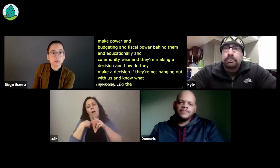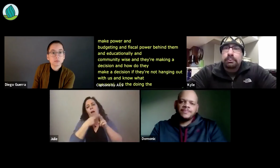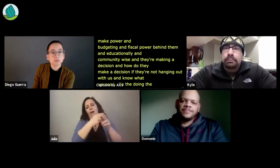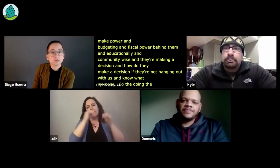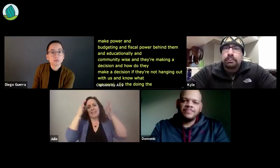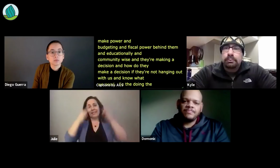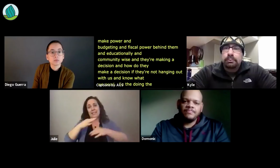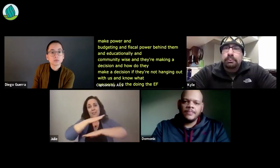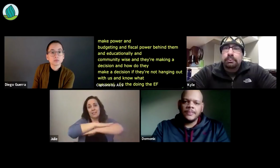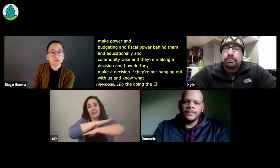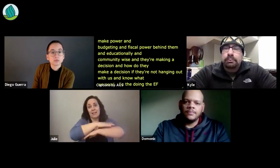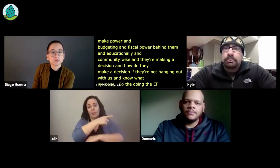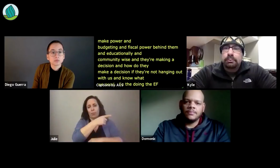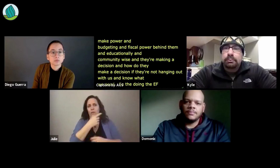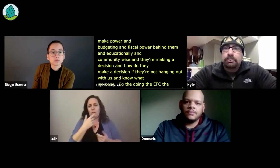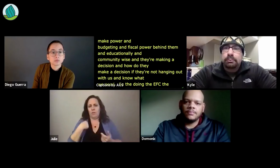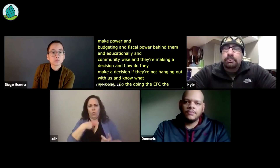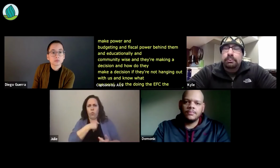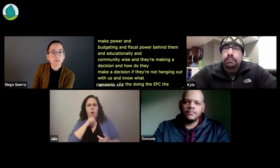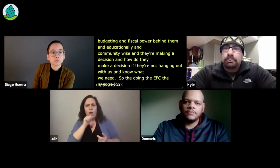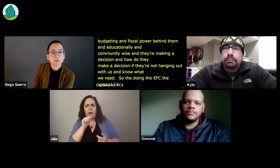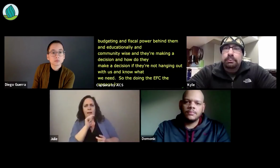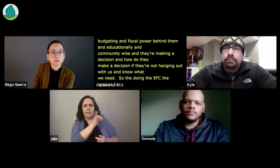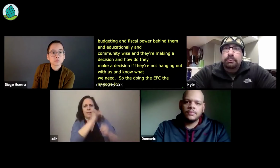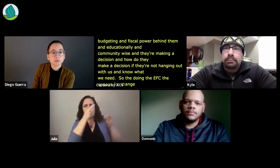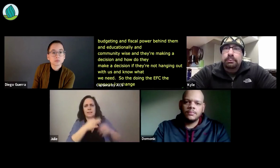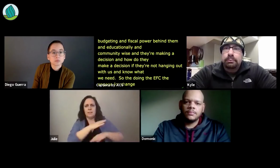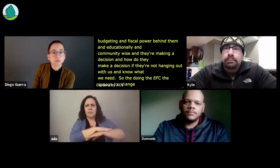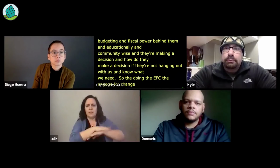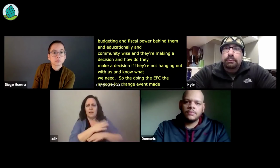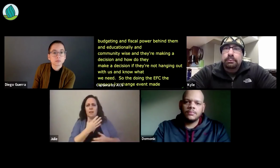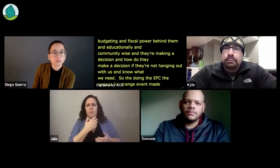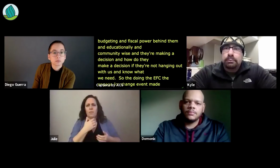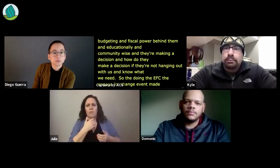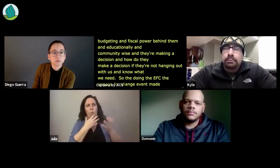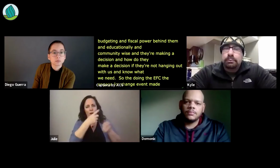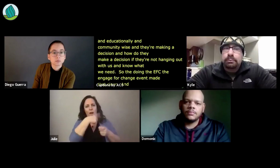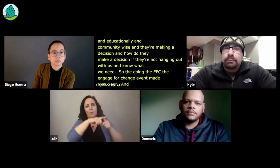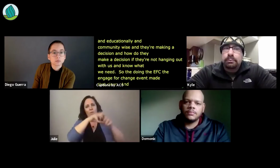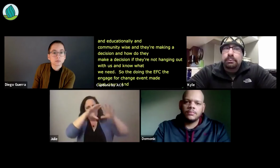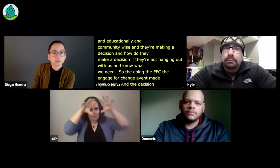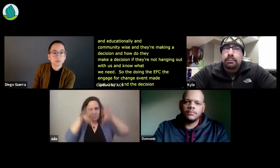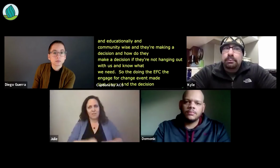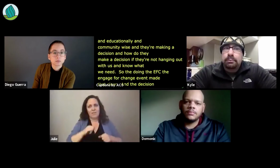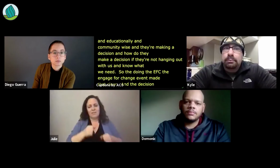in the decision tables I say. If you're not at that table, how are you going to make the decision?